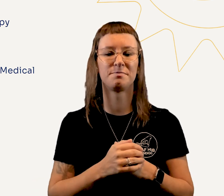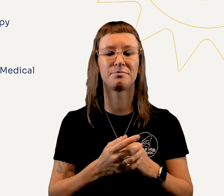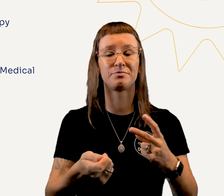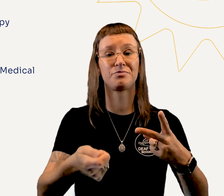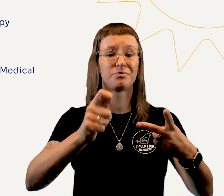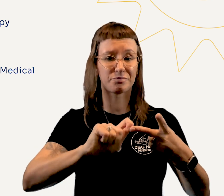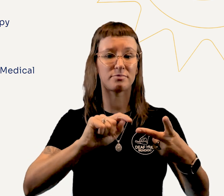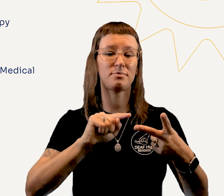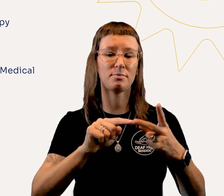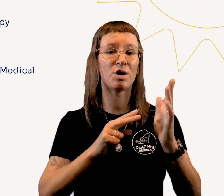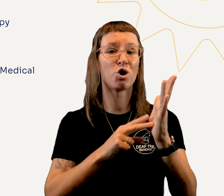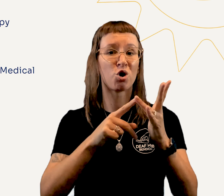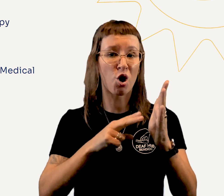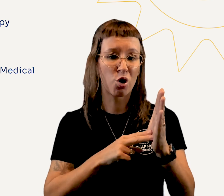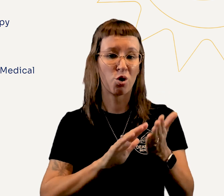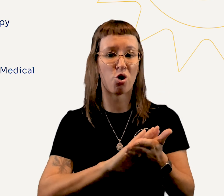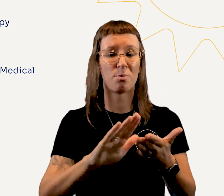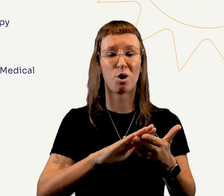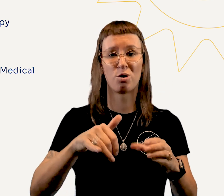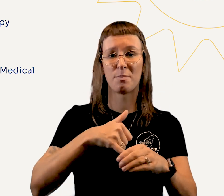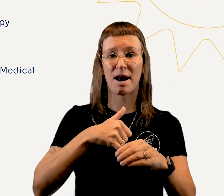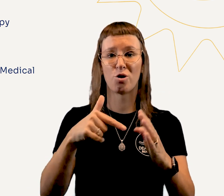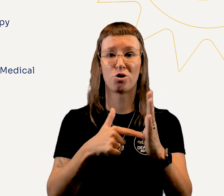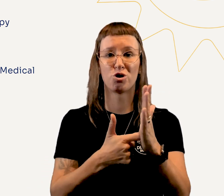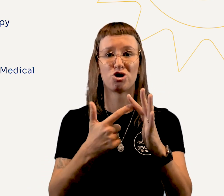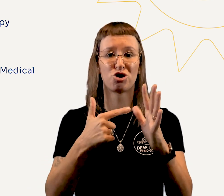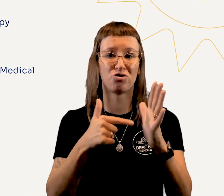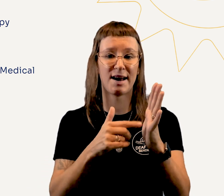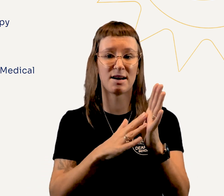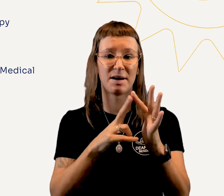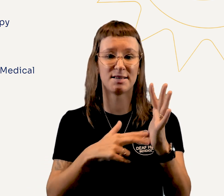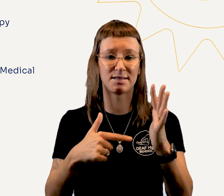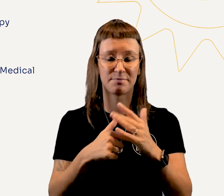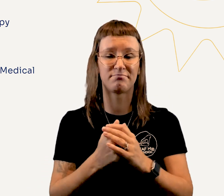non-hormonal medical treatment, and natural therapies also known as complementary Therapies.